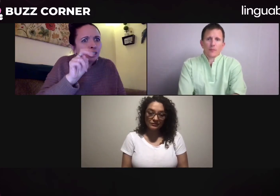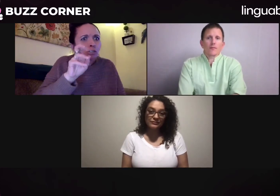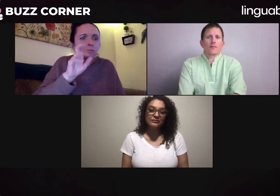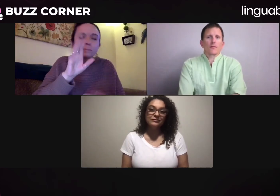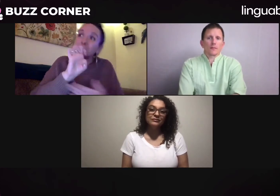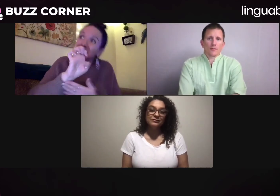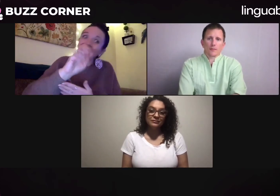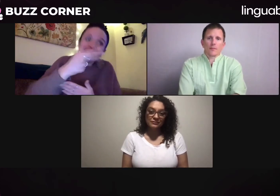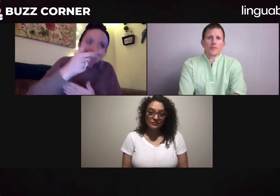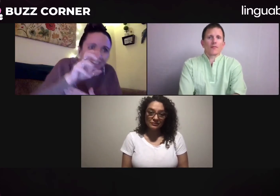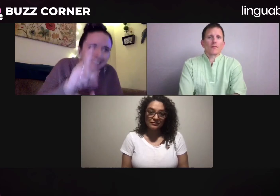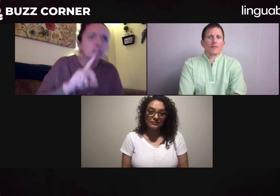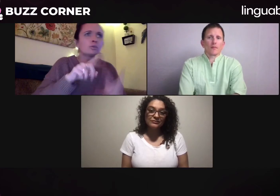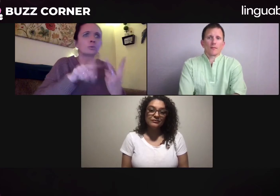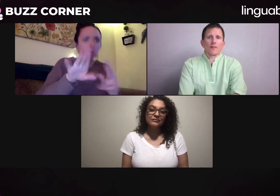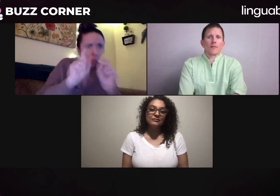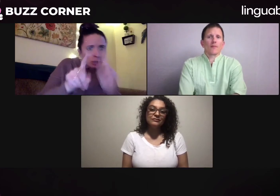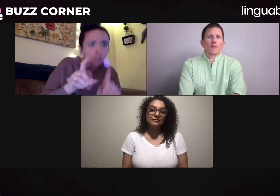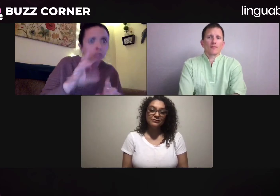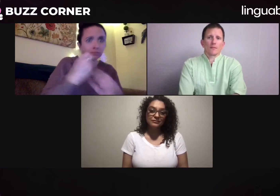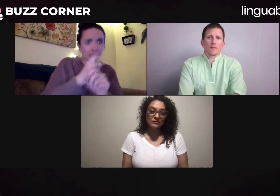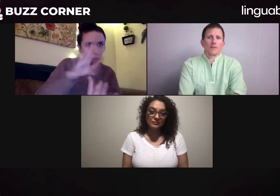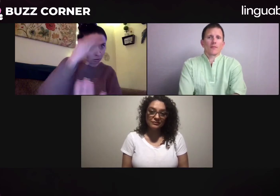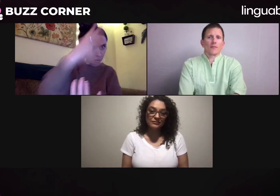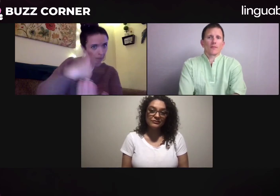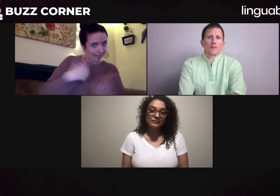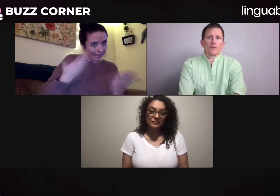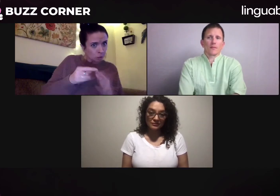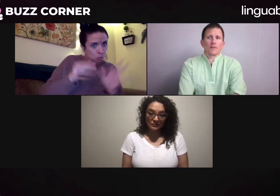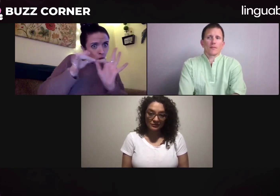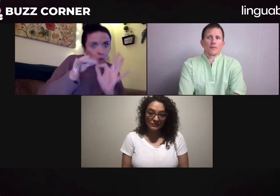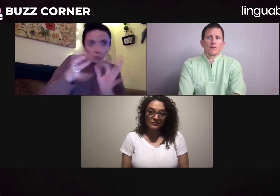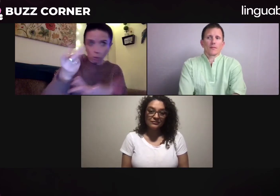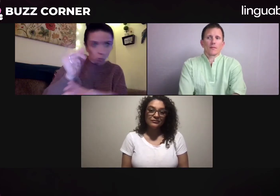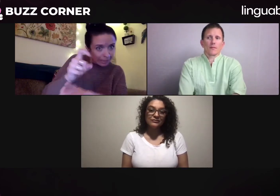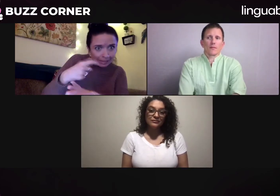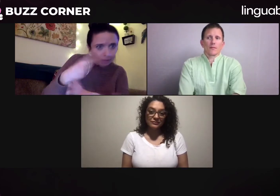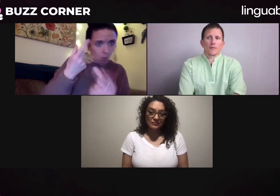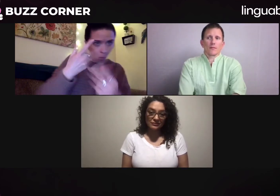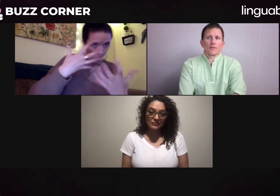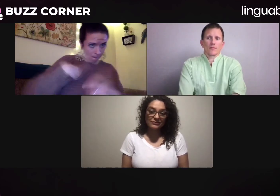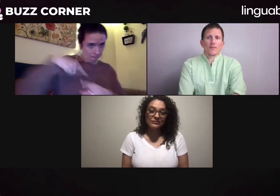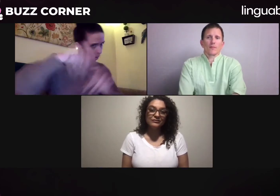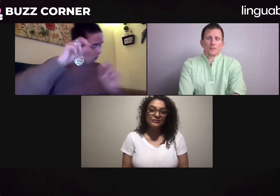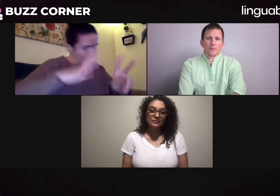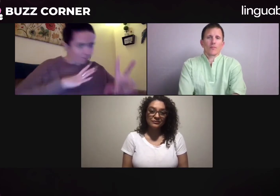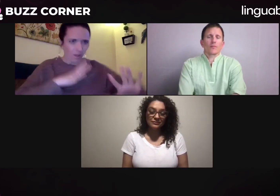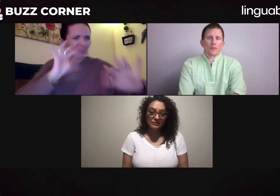be engaged with the interpreter in a conversation”, to let them know what your expectations are